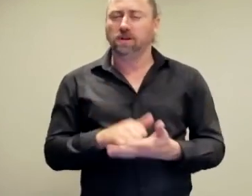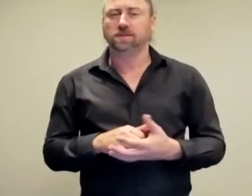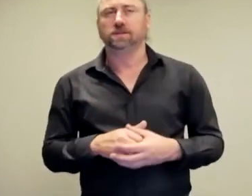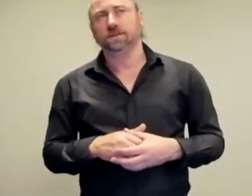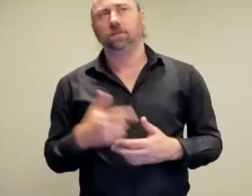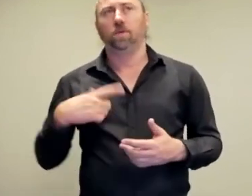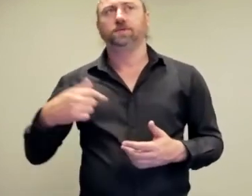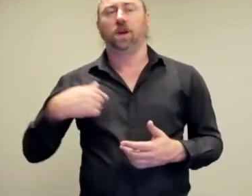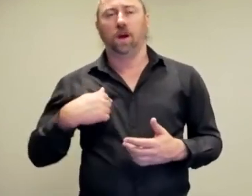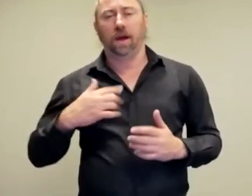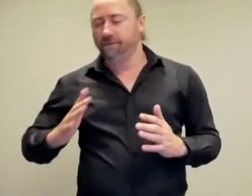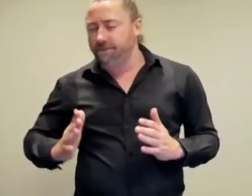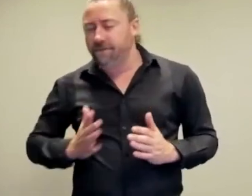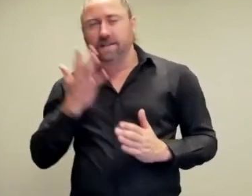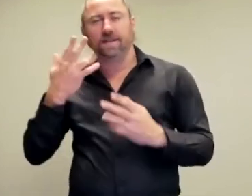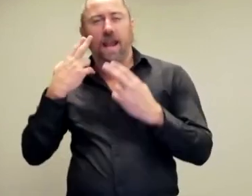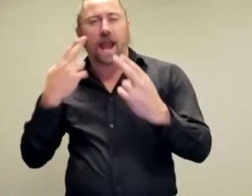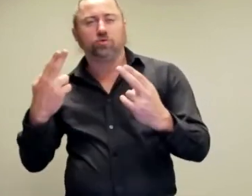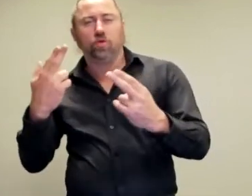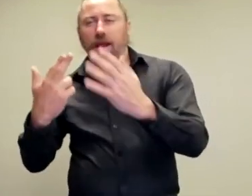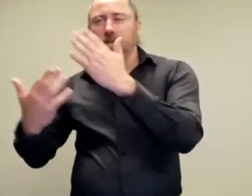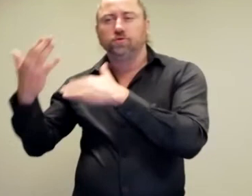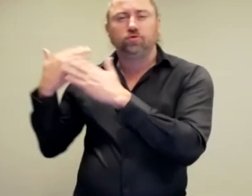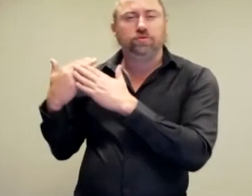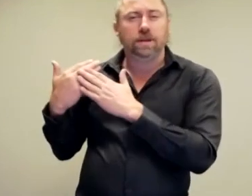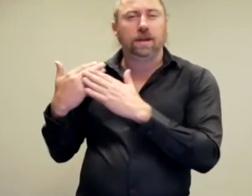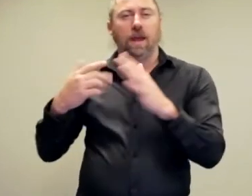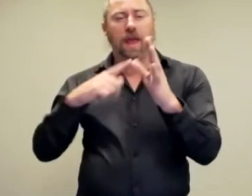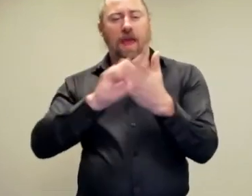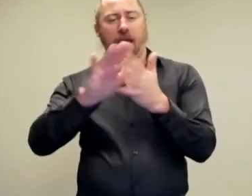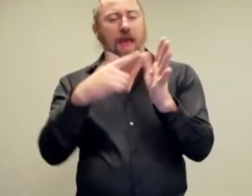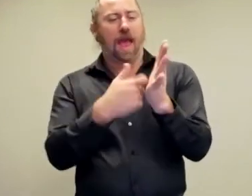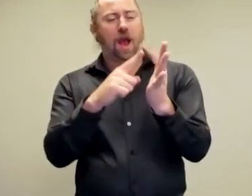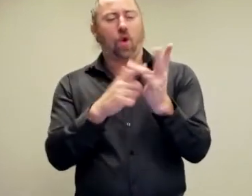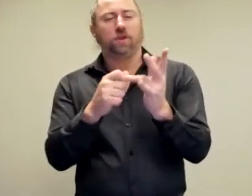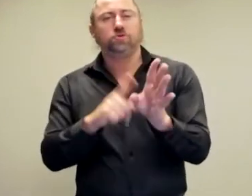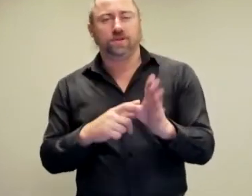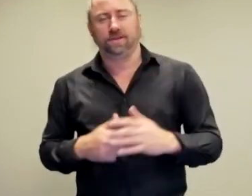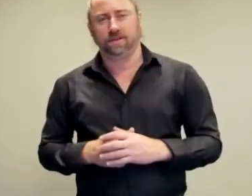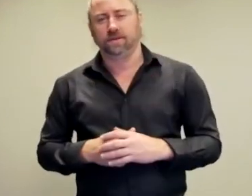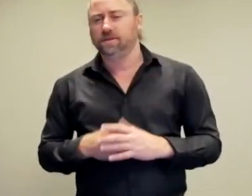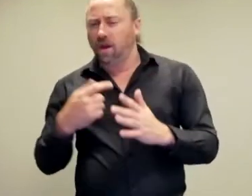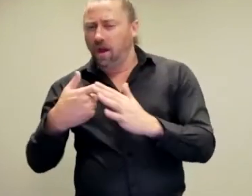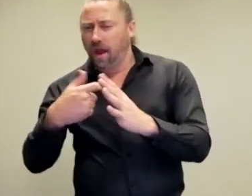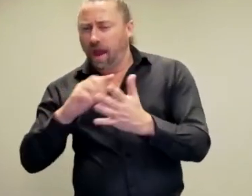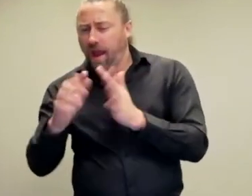I’m very fascinated by natural history, even archaeology. Catherine is asking me a question as well.